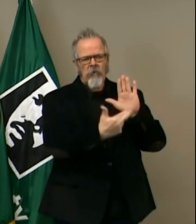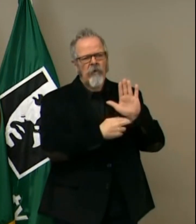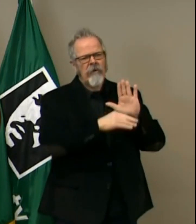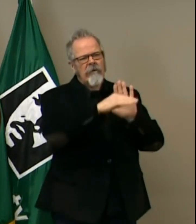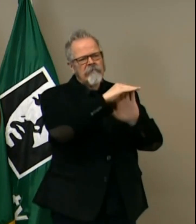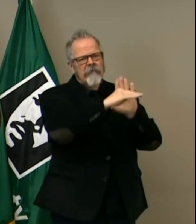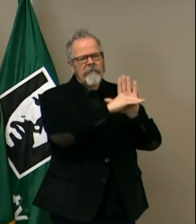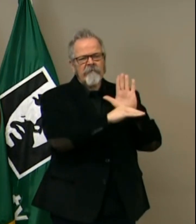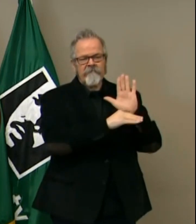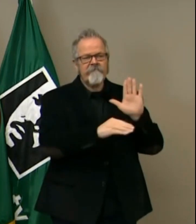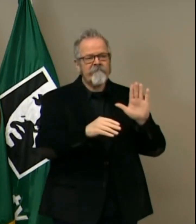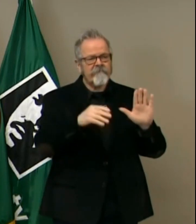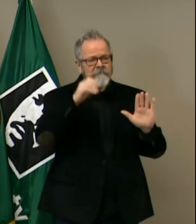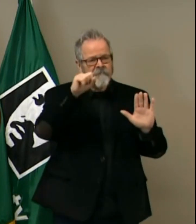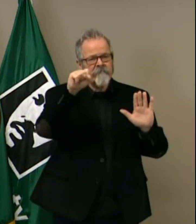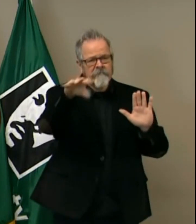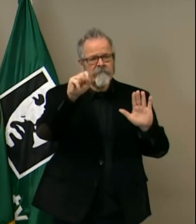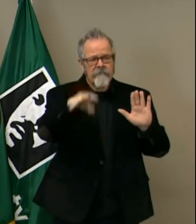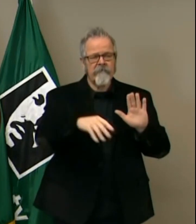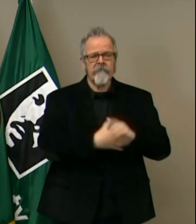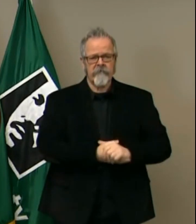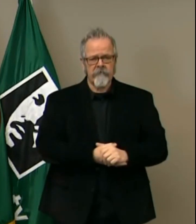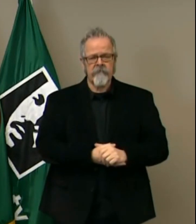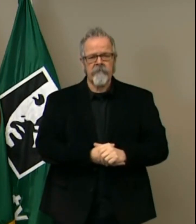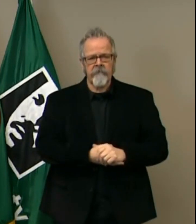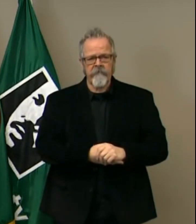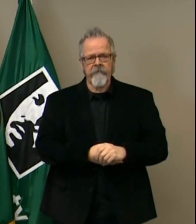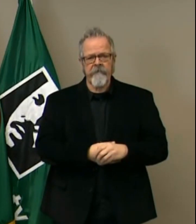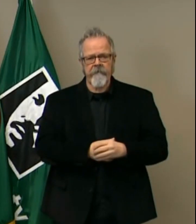decisions are not taken lightly I know there are enormous economic